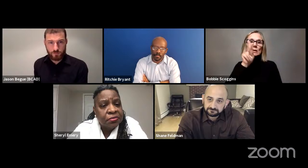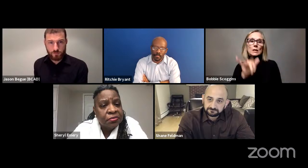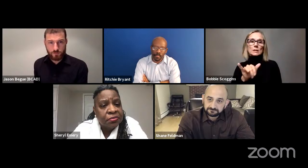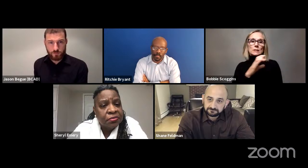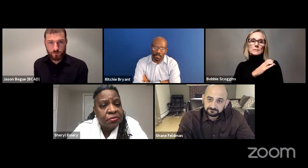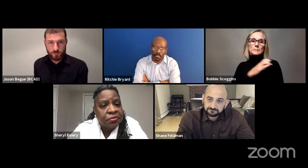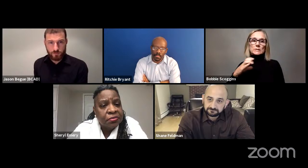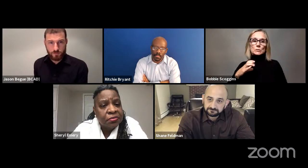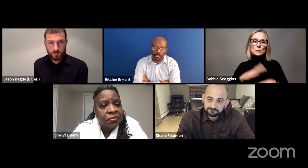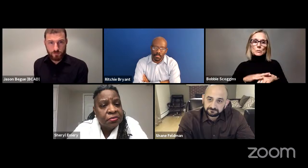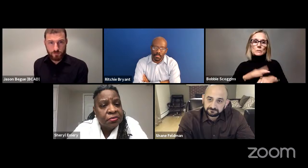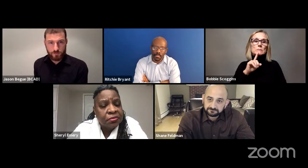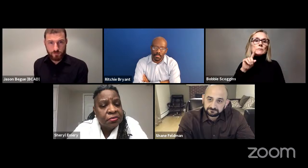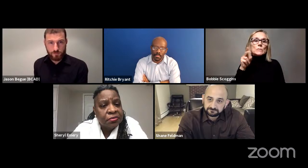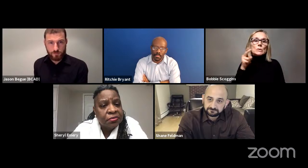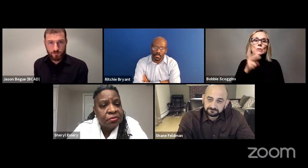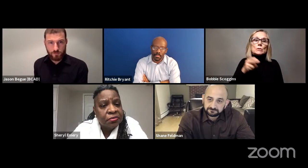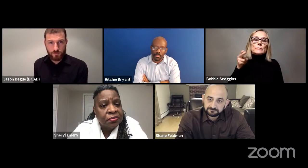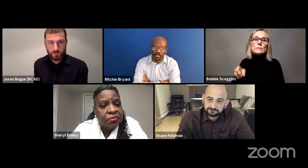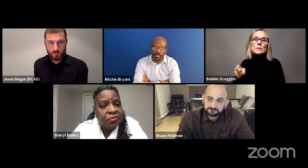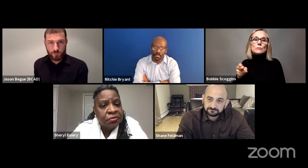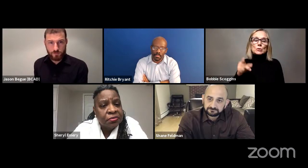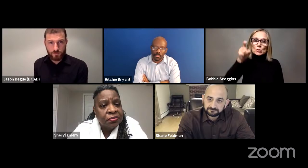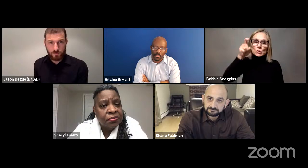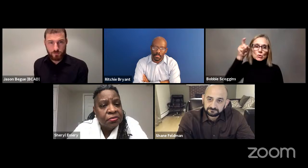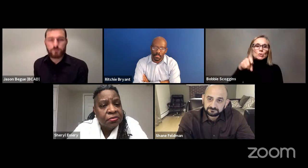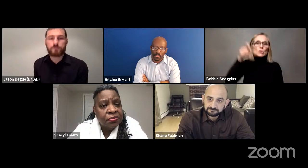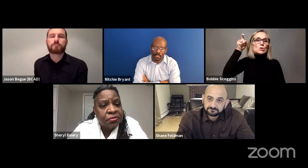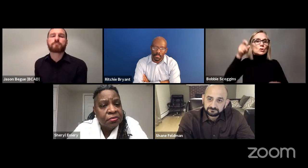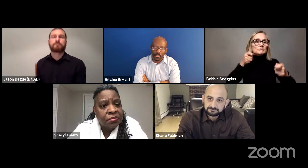very important. The Deaf people look to the Kentucky Commission for the Deaf and Hard